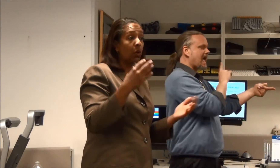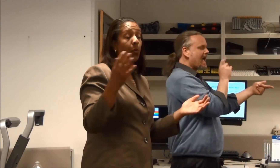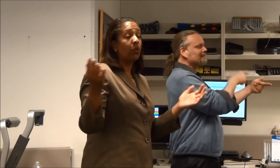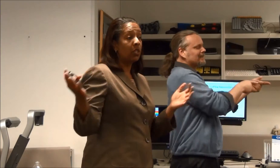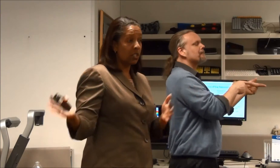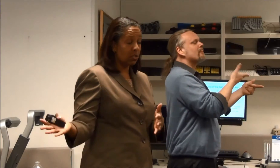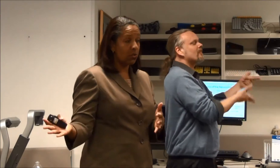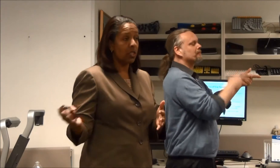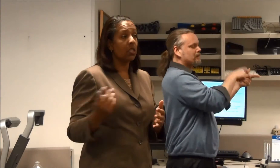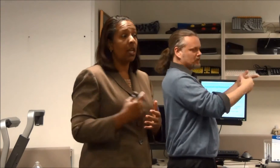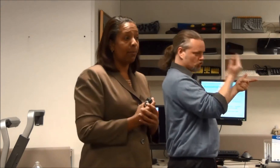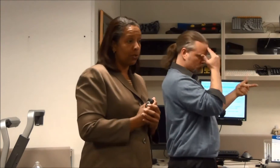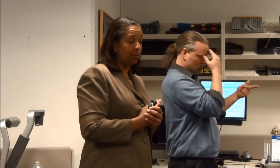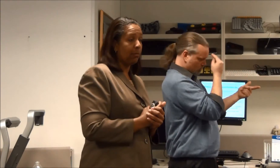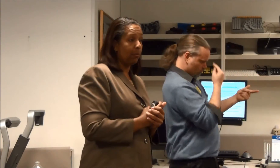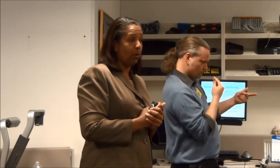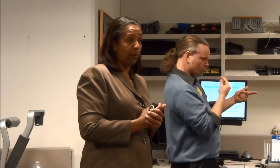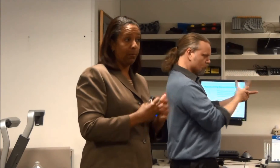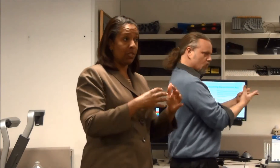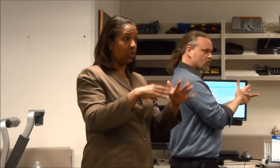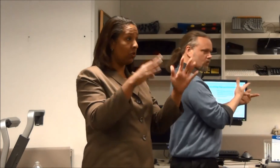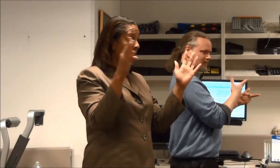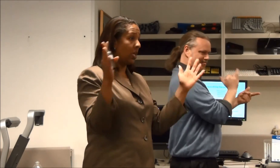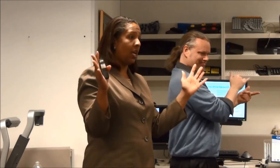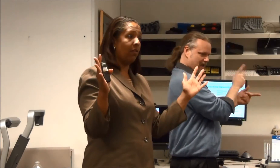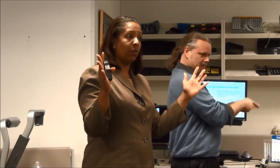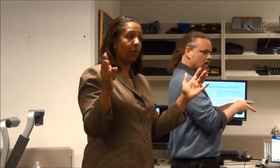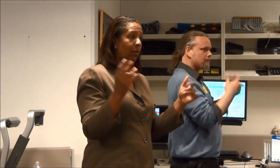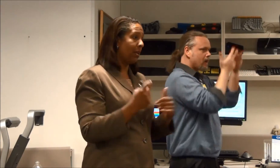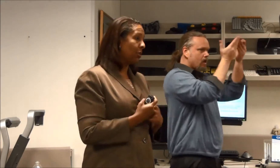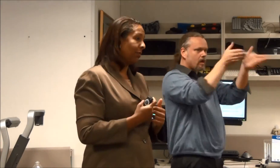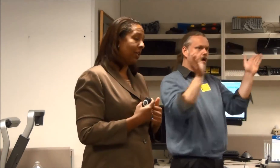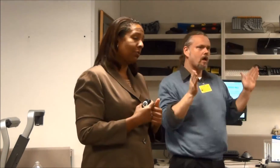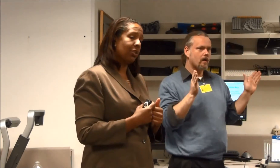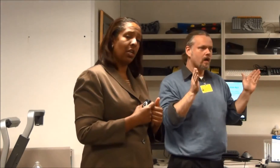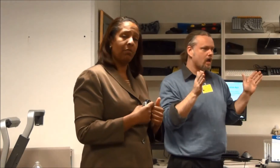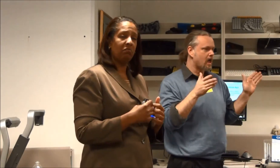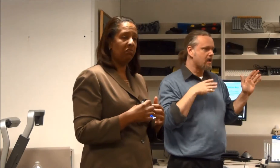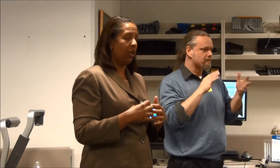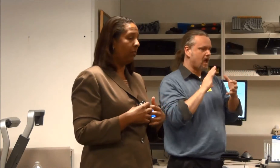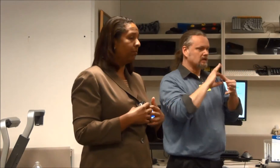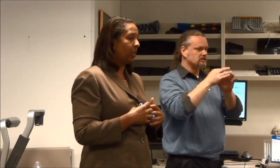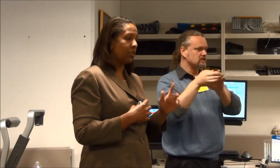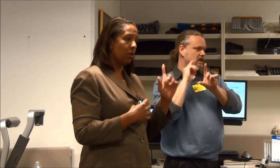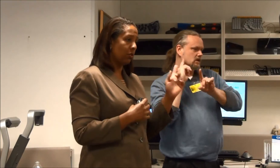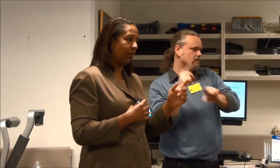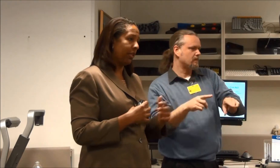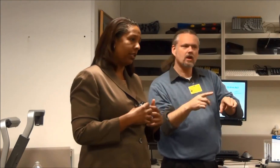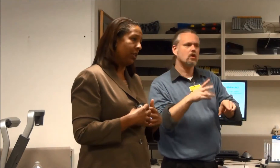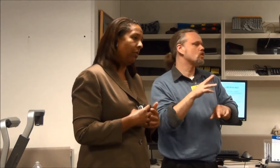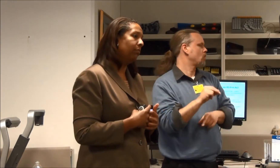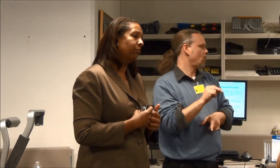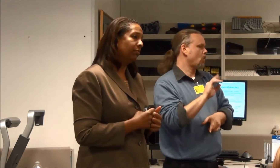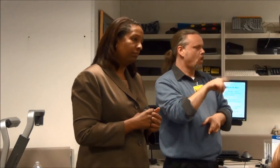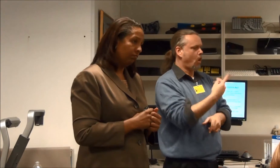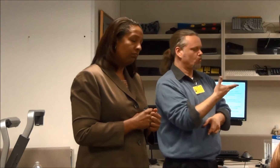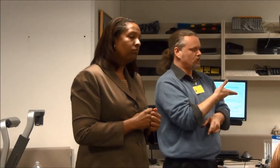So disclosing to that person might be appropriate. But disclosing to everyone in my supervisory chain, no, it's those who have a need to know.